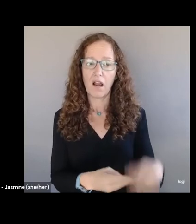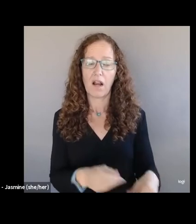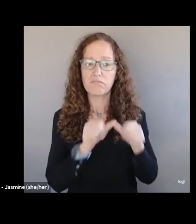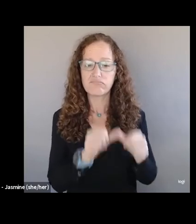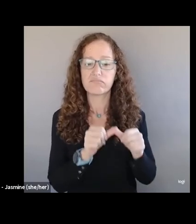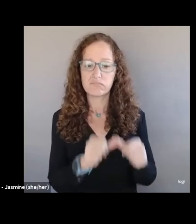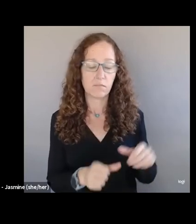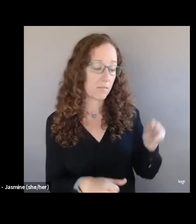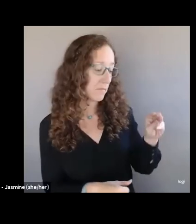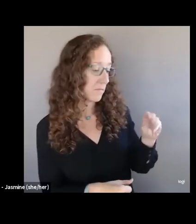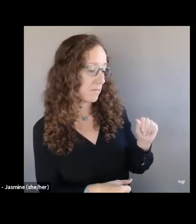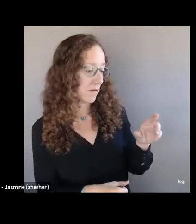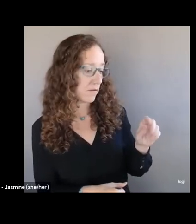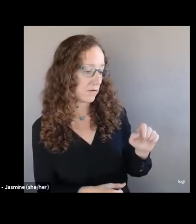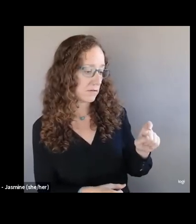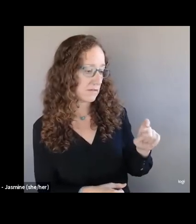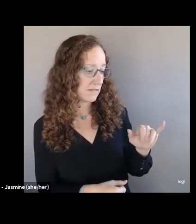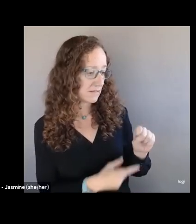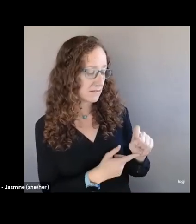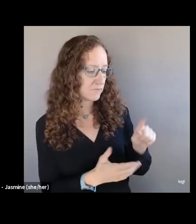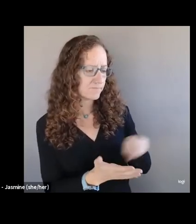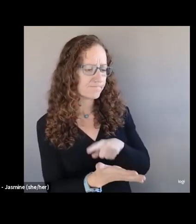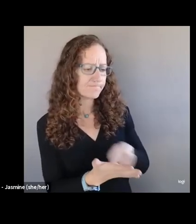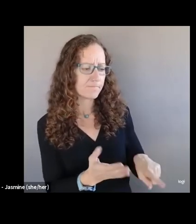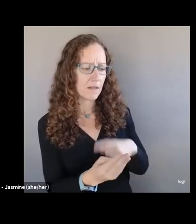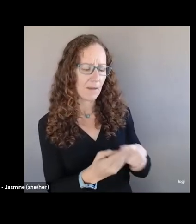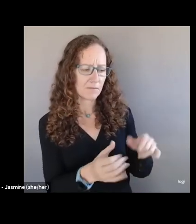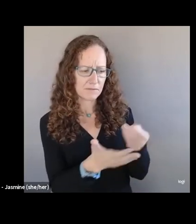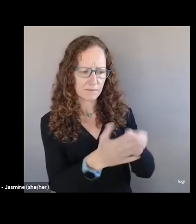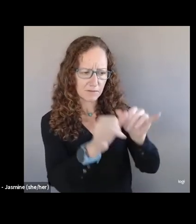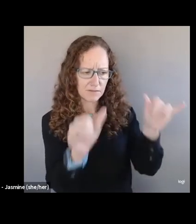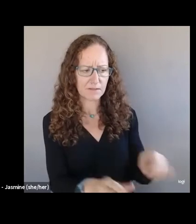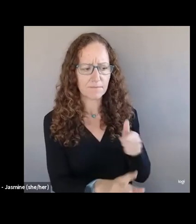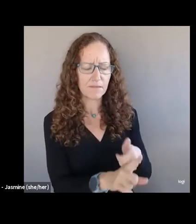been susceptible to the clutches of Eurocentric thought. As the